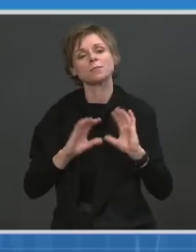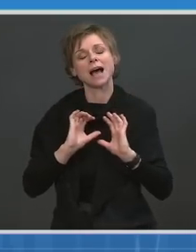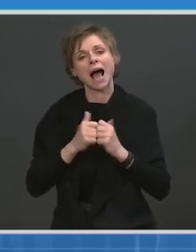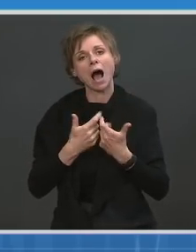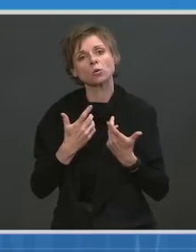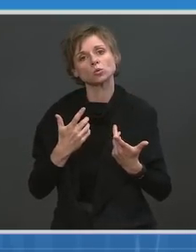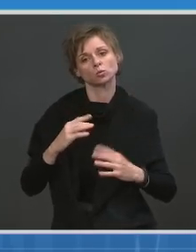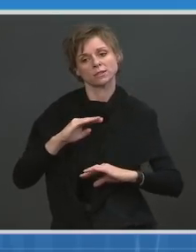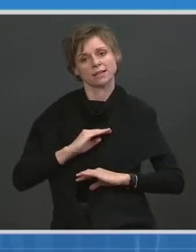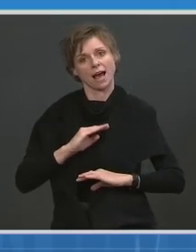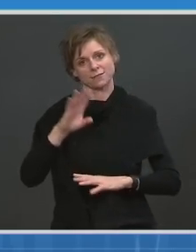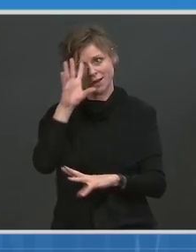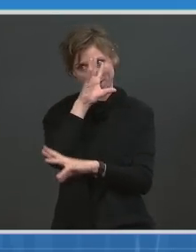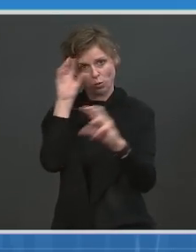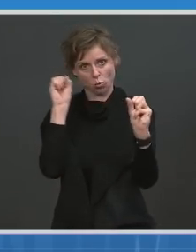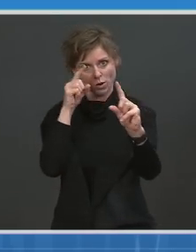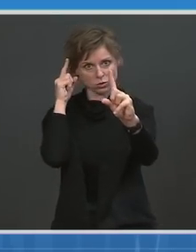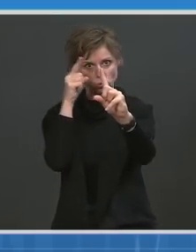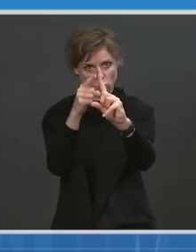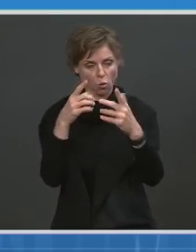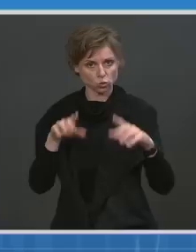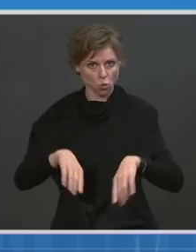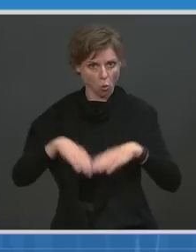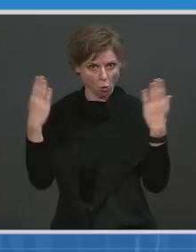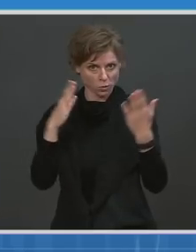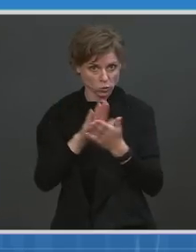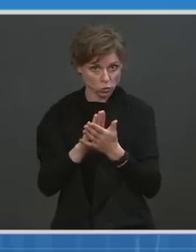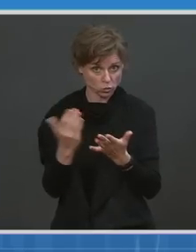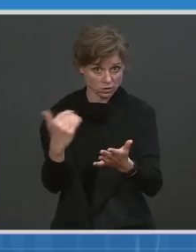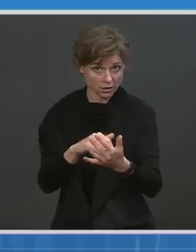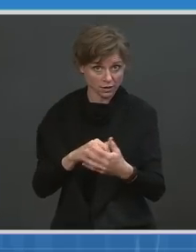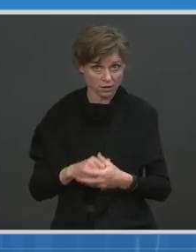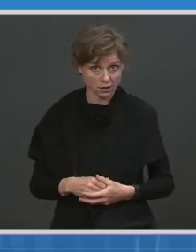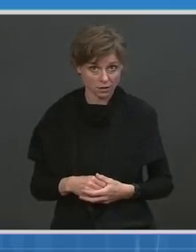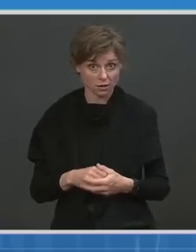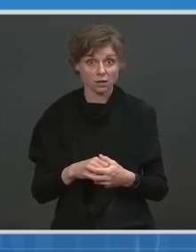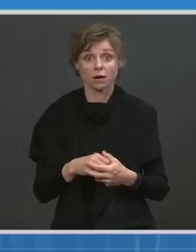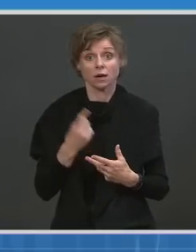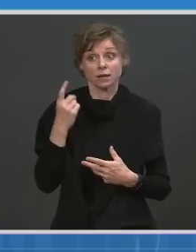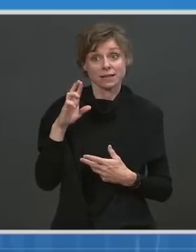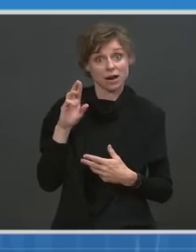to get our schools reopened. As Dr. Walensky just discussed,